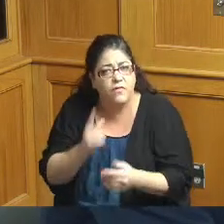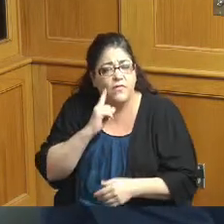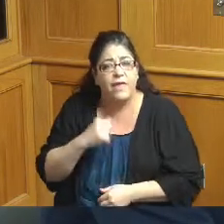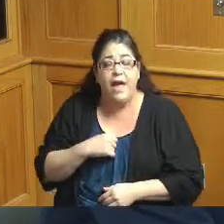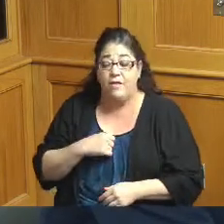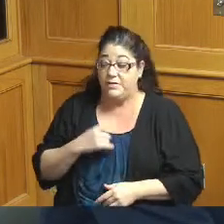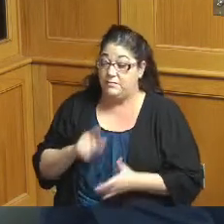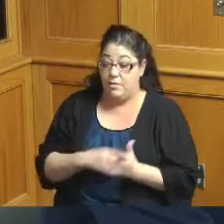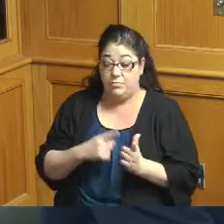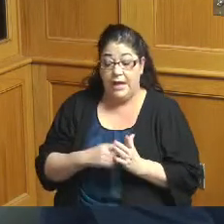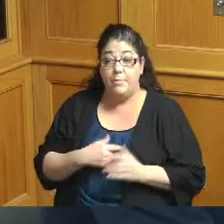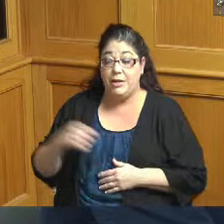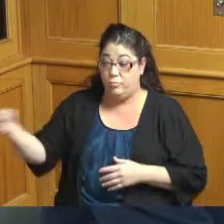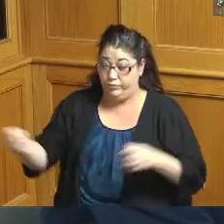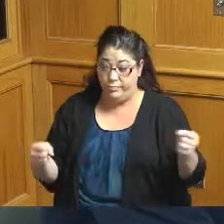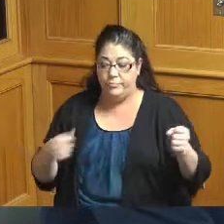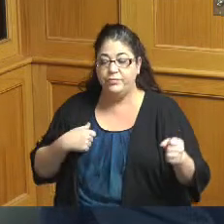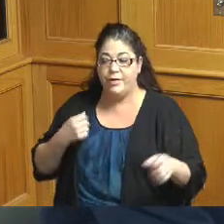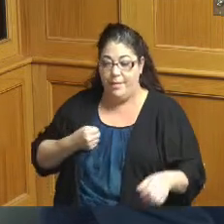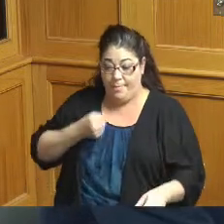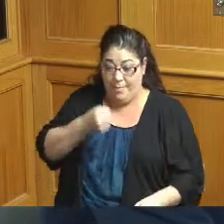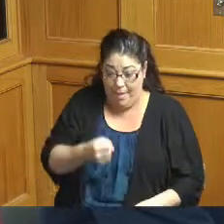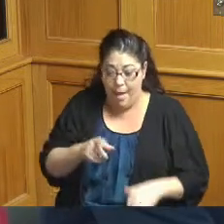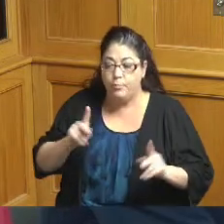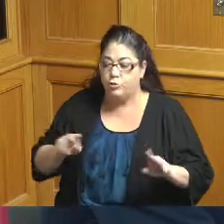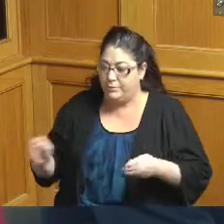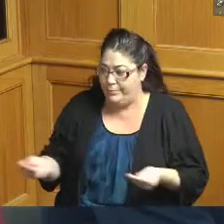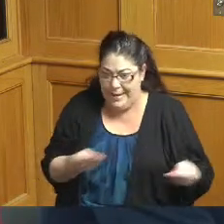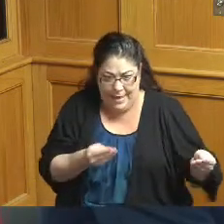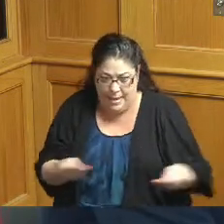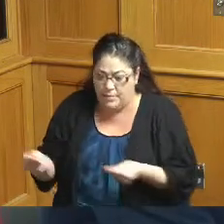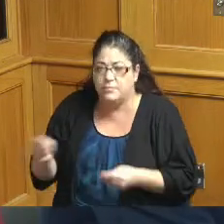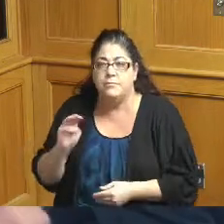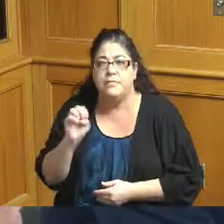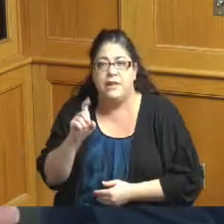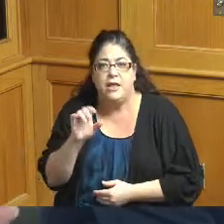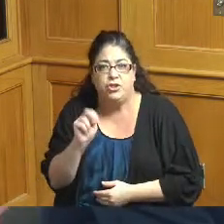we offer pre-decret parenting mediation free to all citizens of Hamilton County